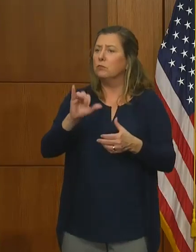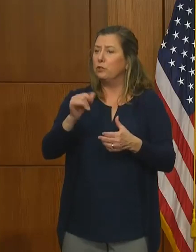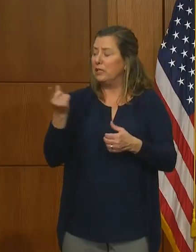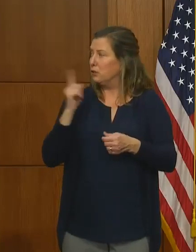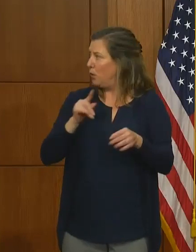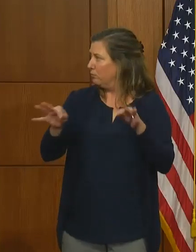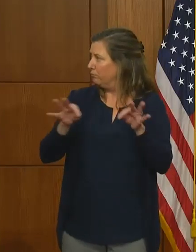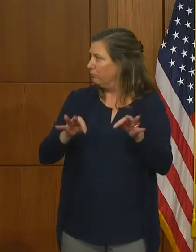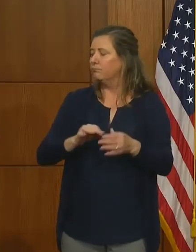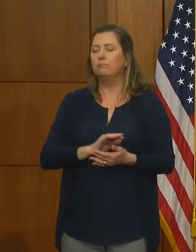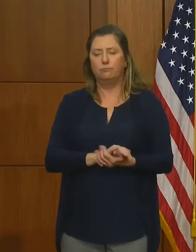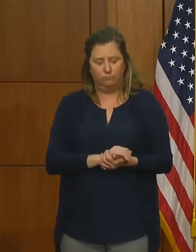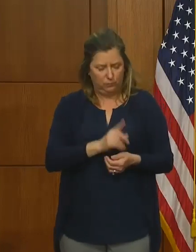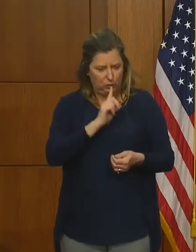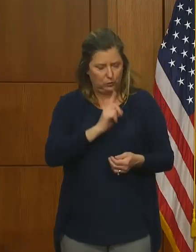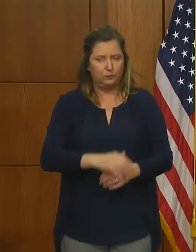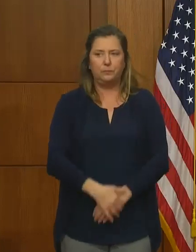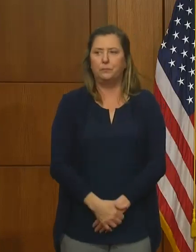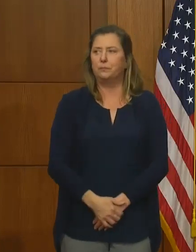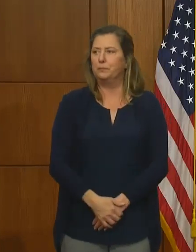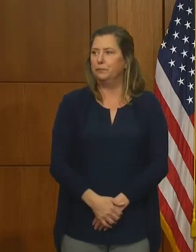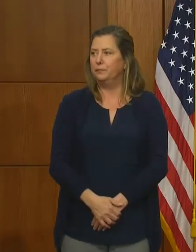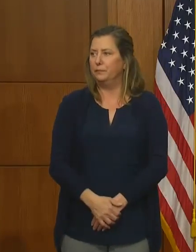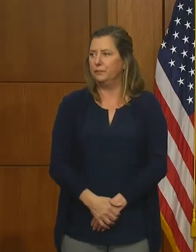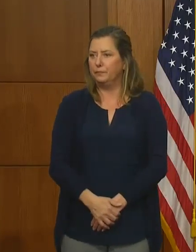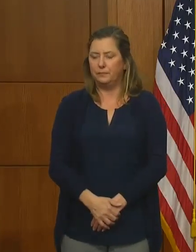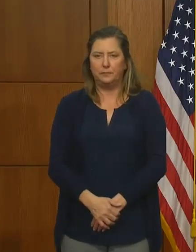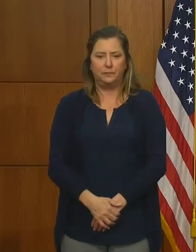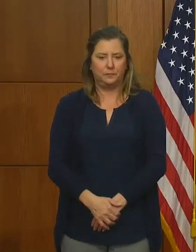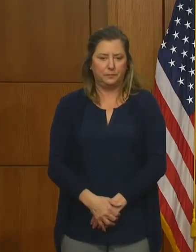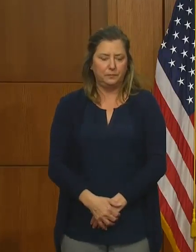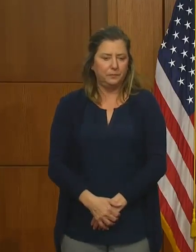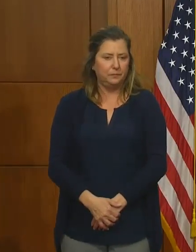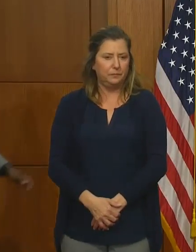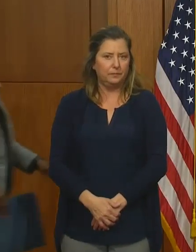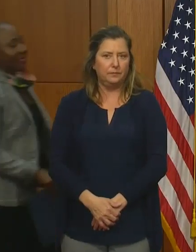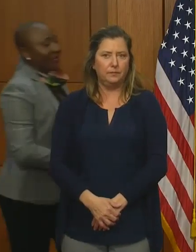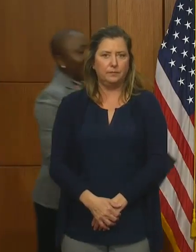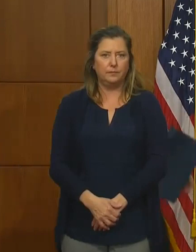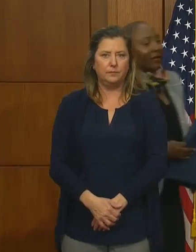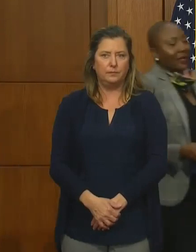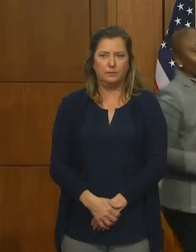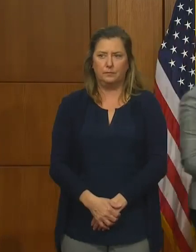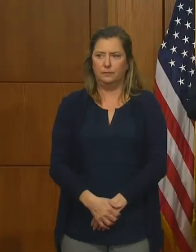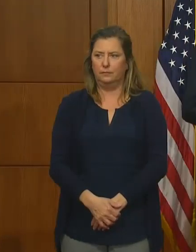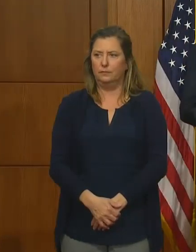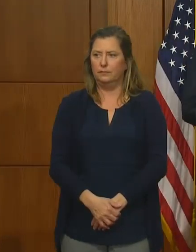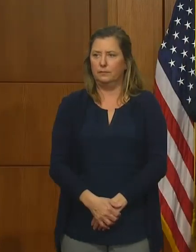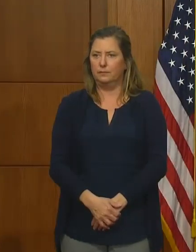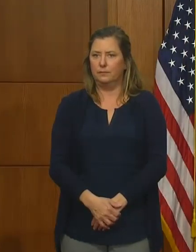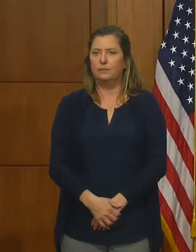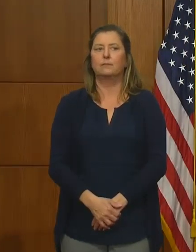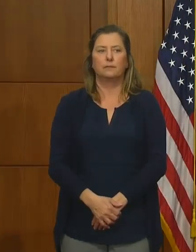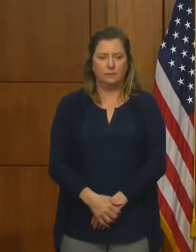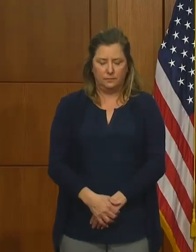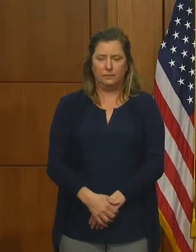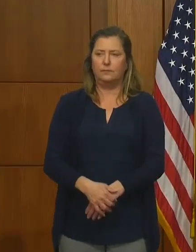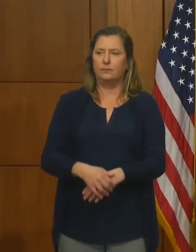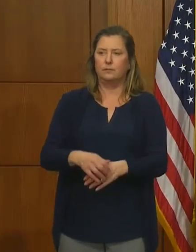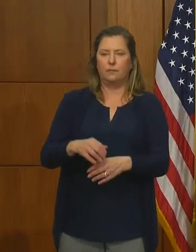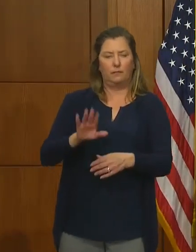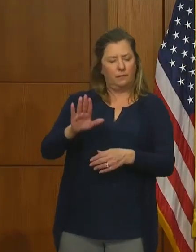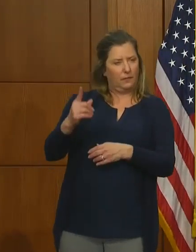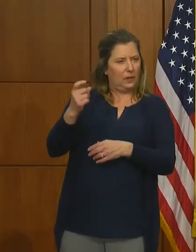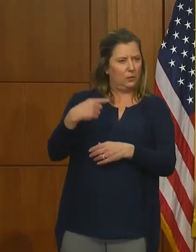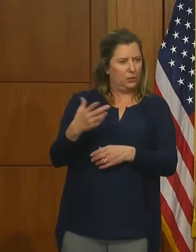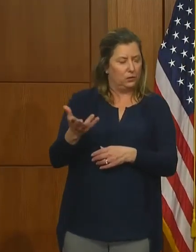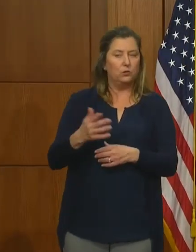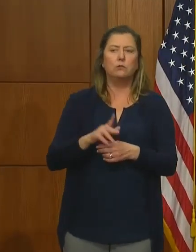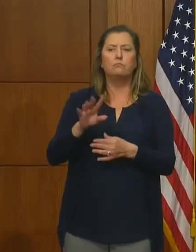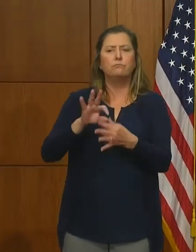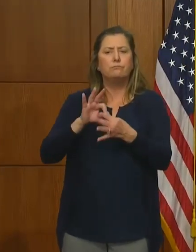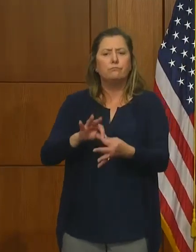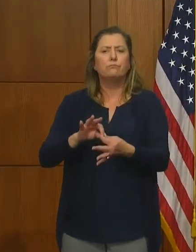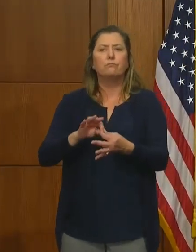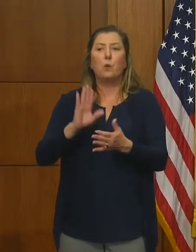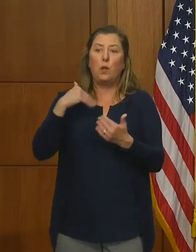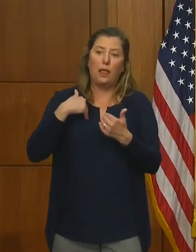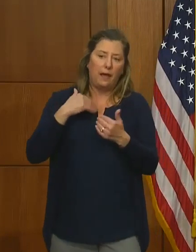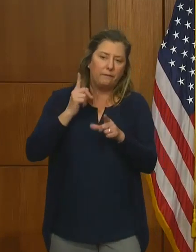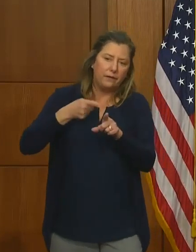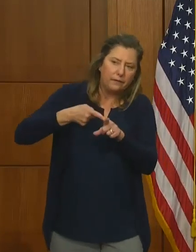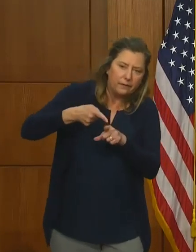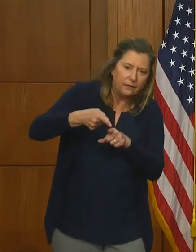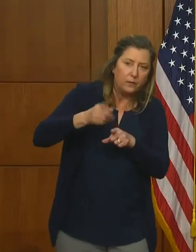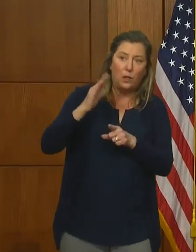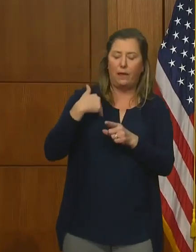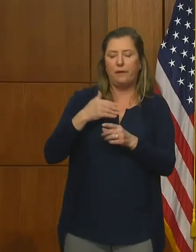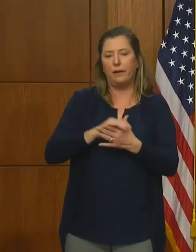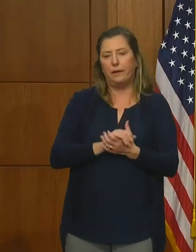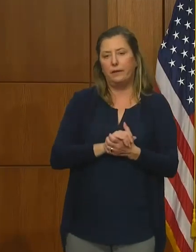ASYLUM AND THAT INCLUSIVITY SO